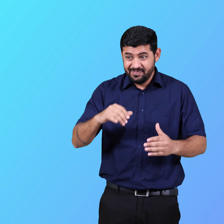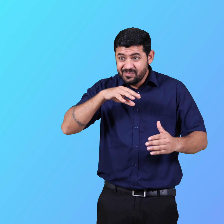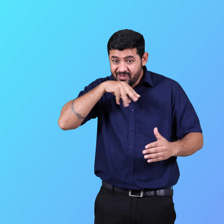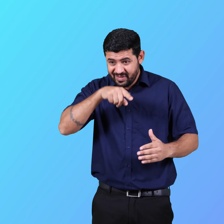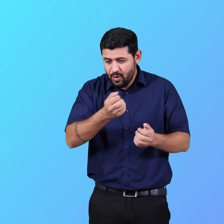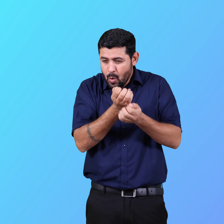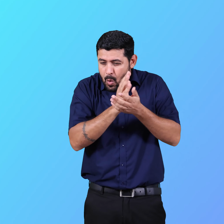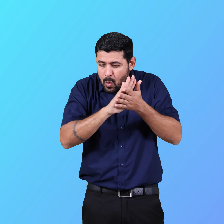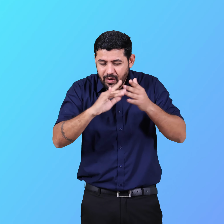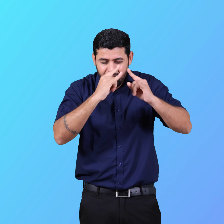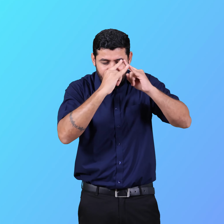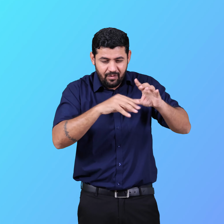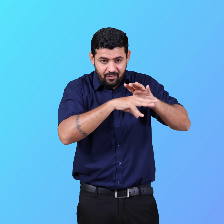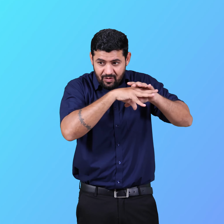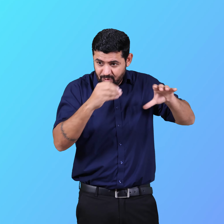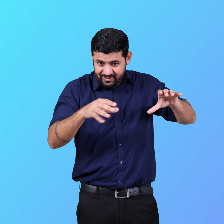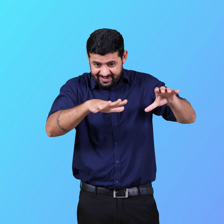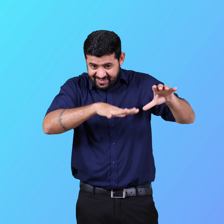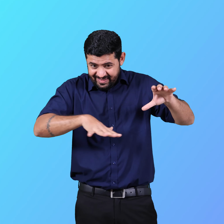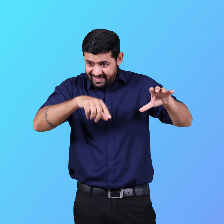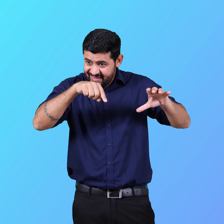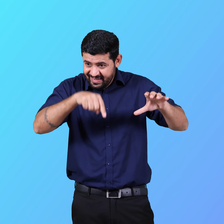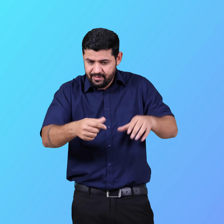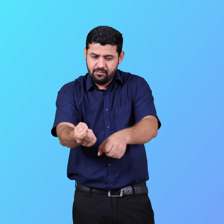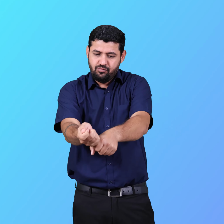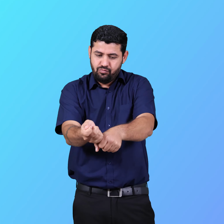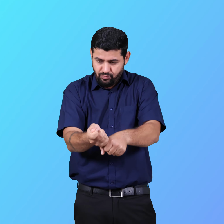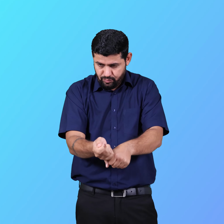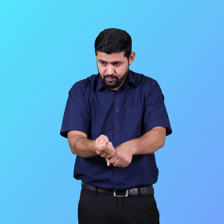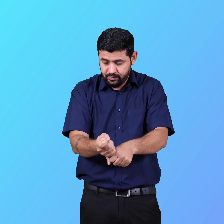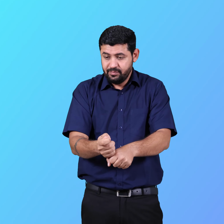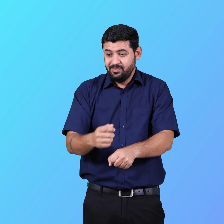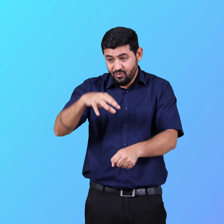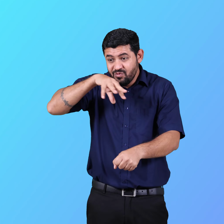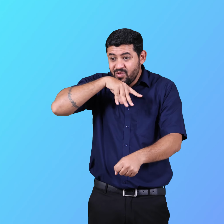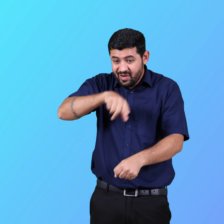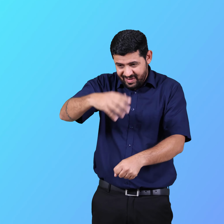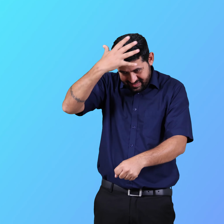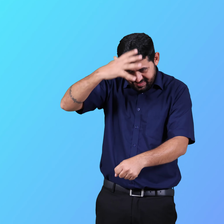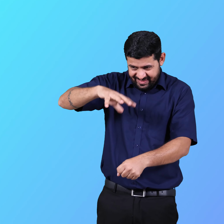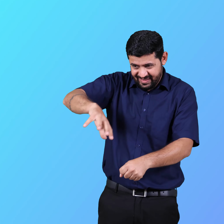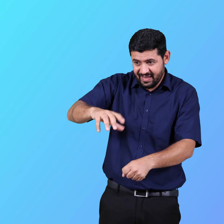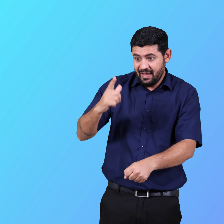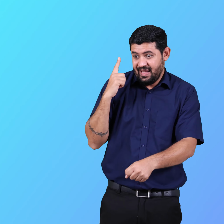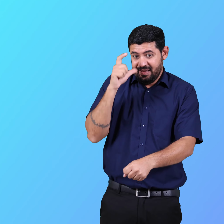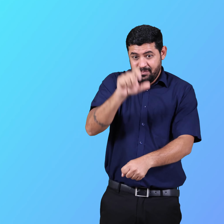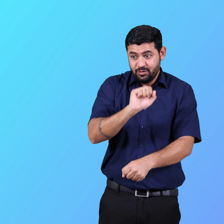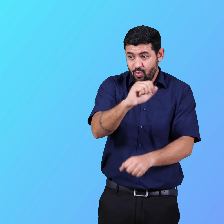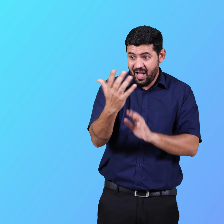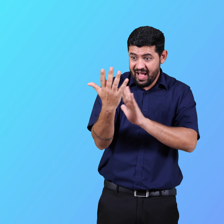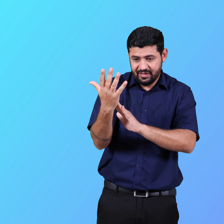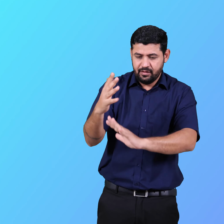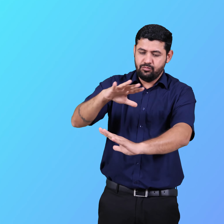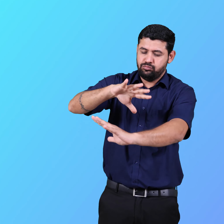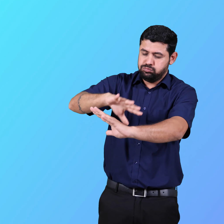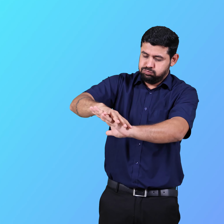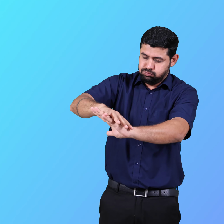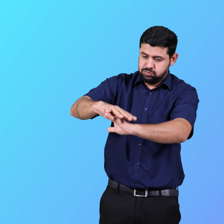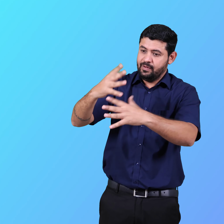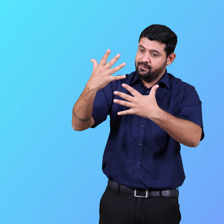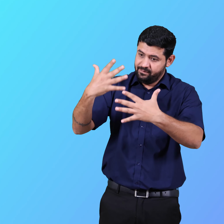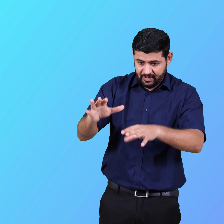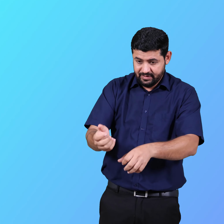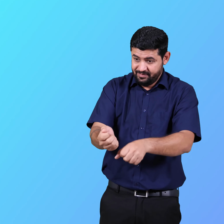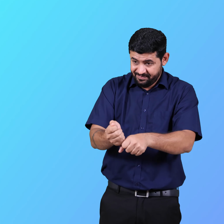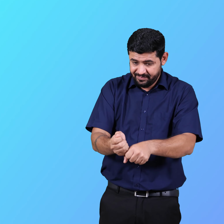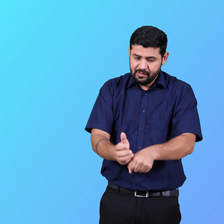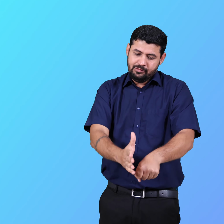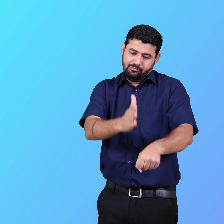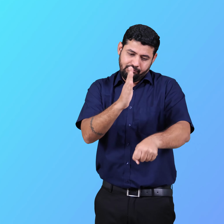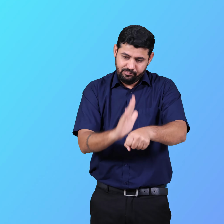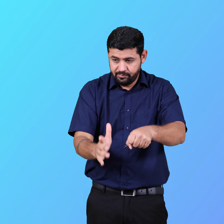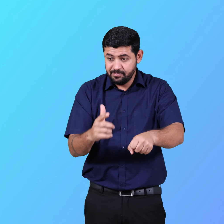The ruler must put his hand on the goat’s head and kill the goat at the place where they kill the burnt offering before the LORD. The goat is a sin offering.